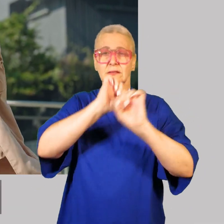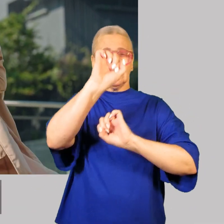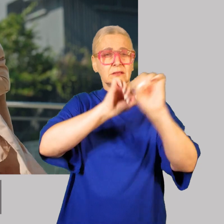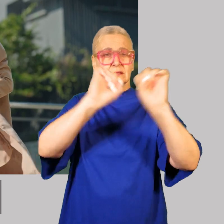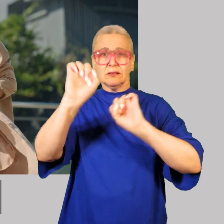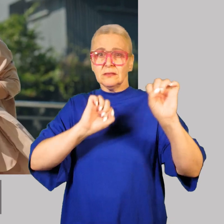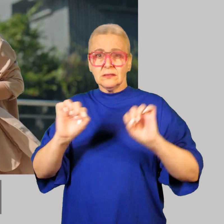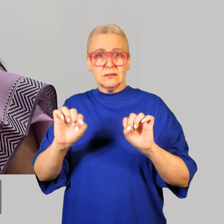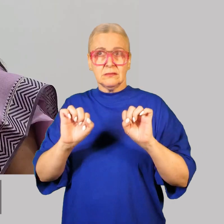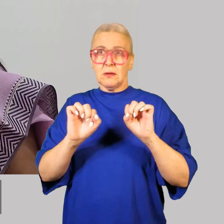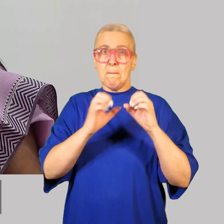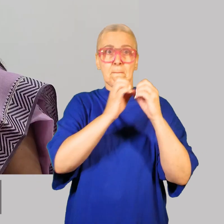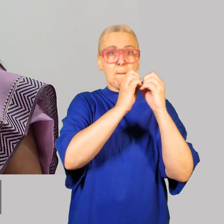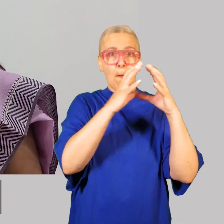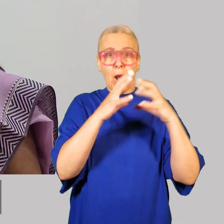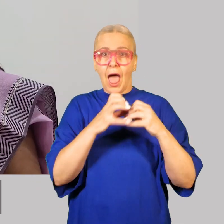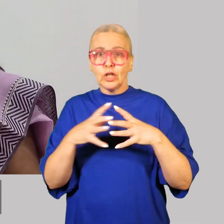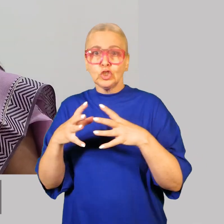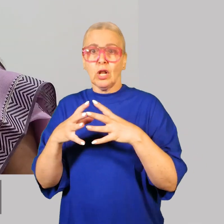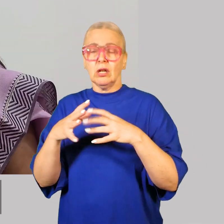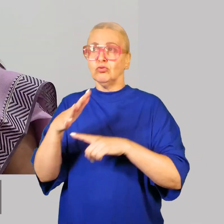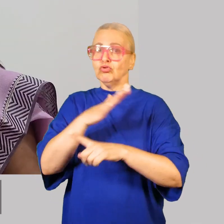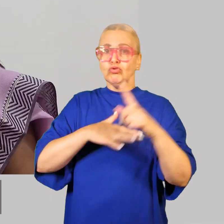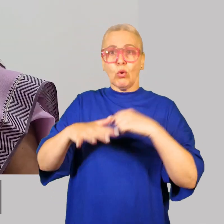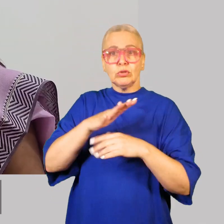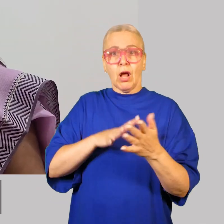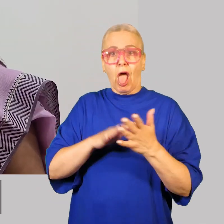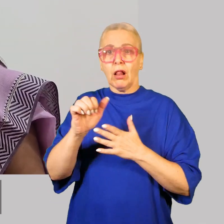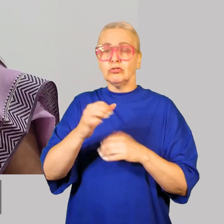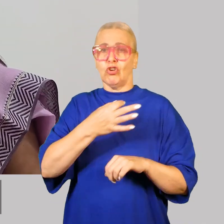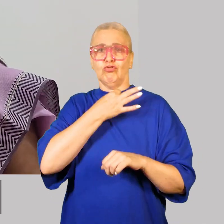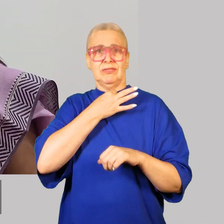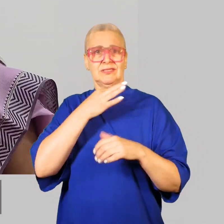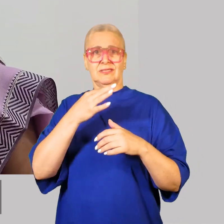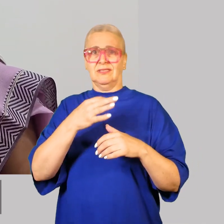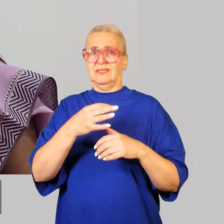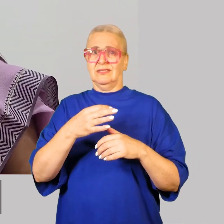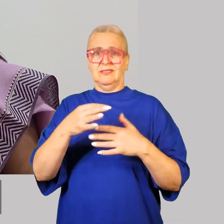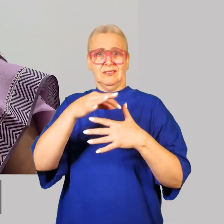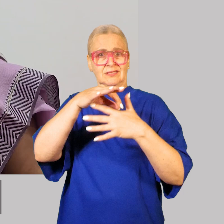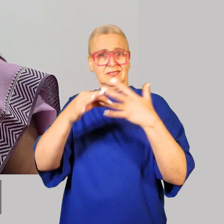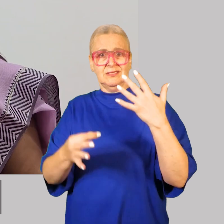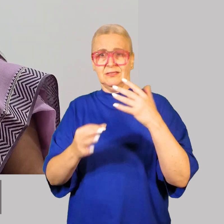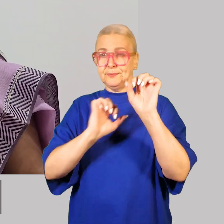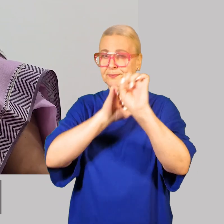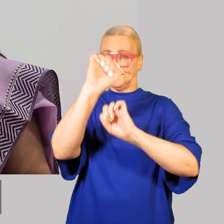between countries owing to inherent population prevalence, sociocultural determinants of risk,